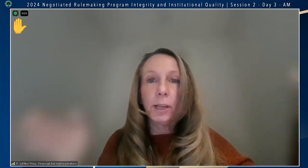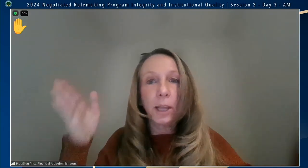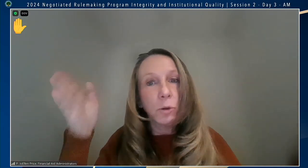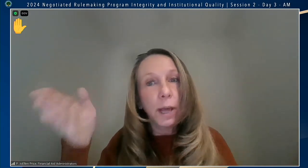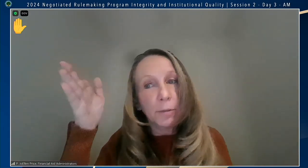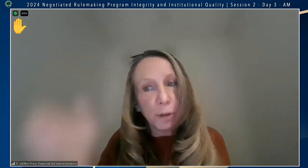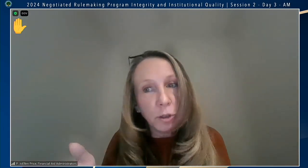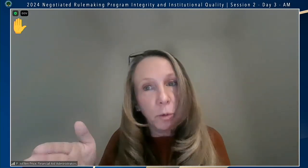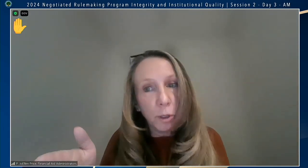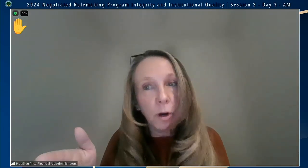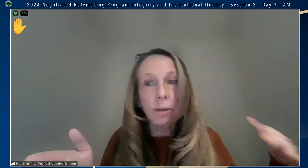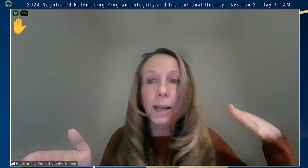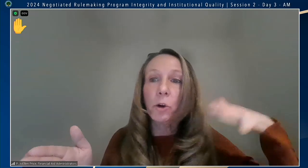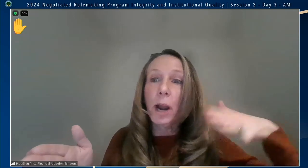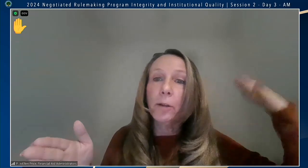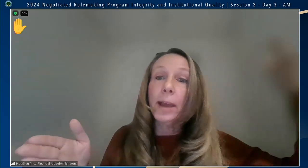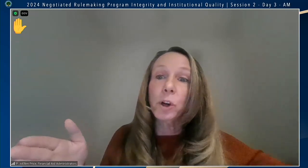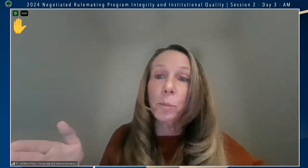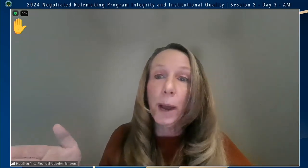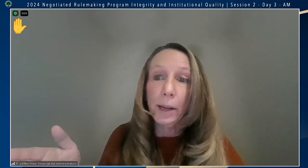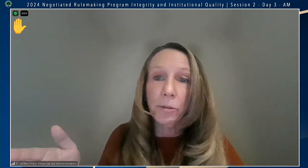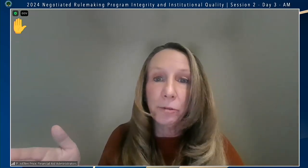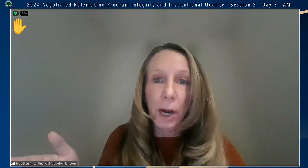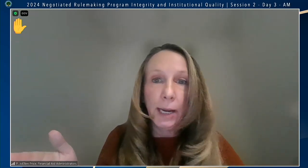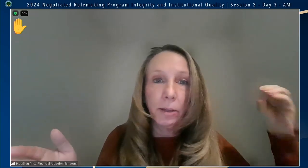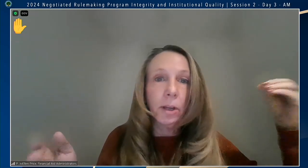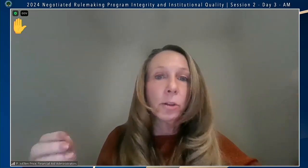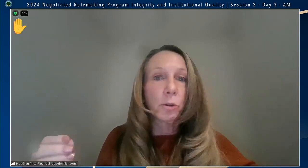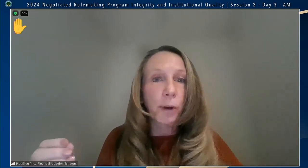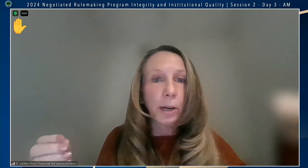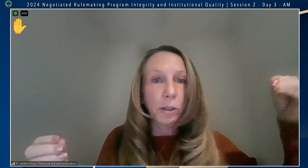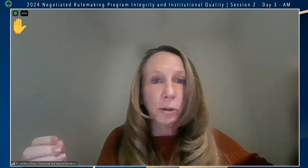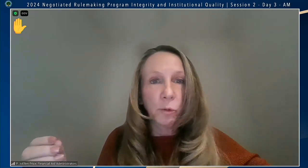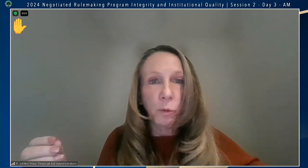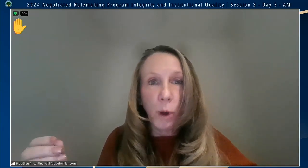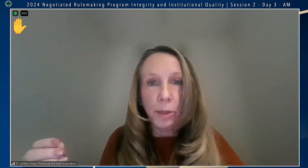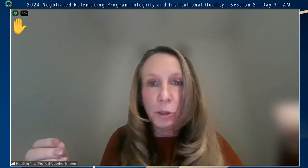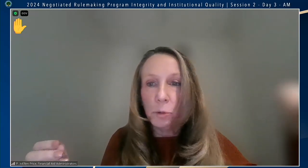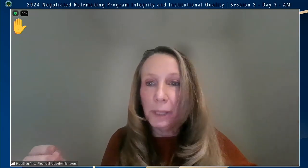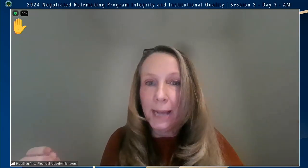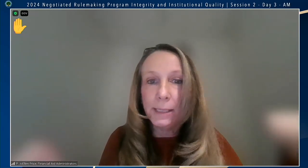Can they use that official withdrawal date or now they have to go back and find those records of when the student last